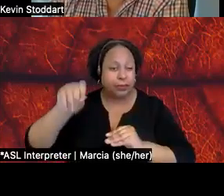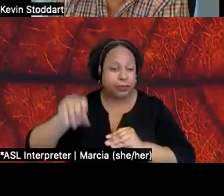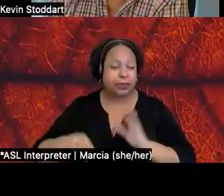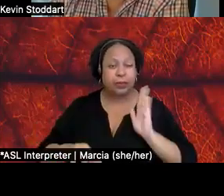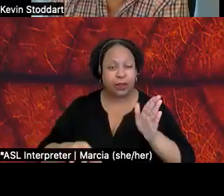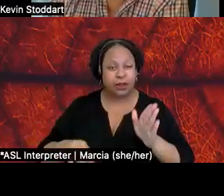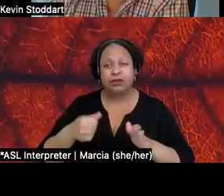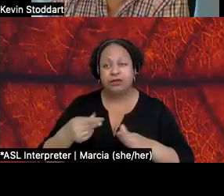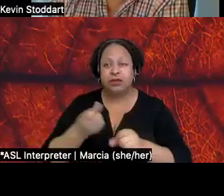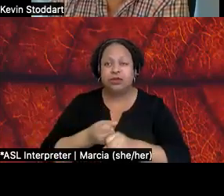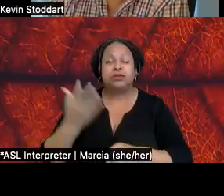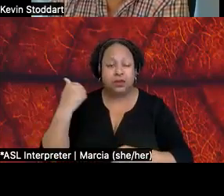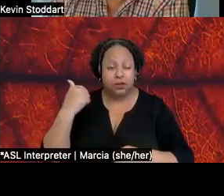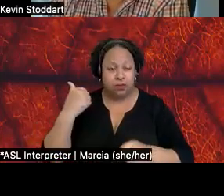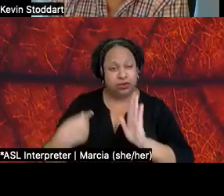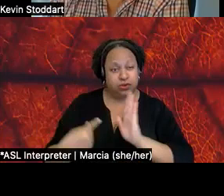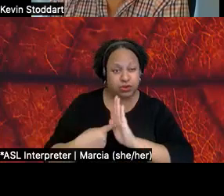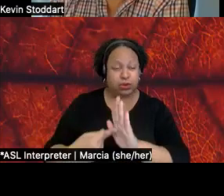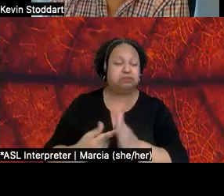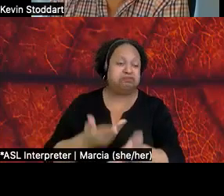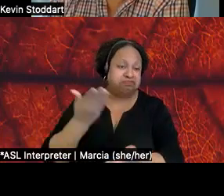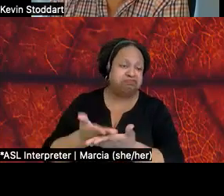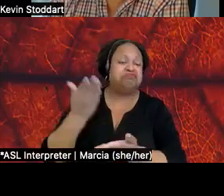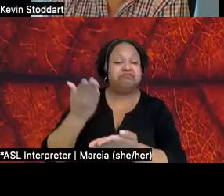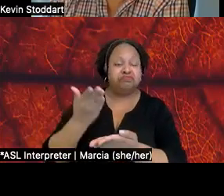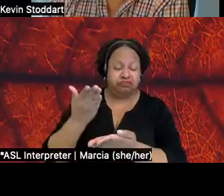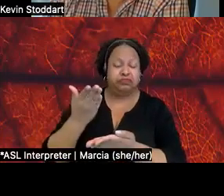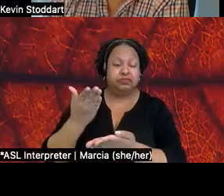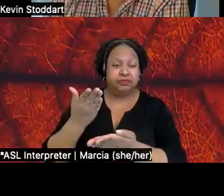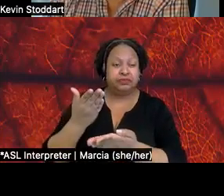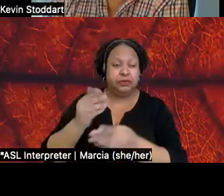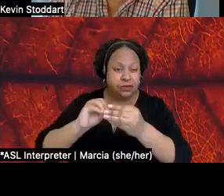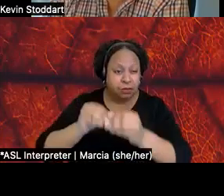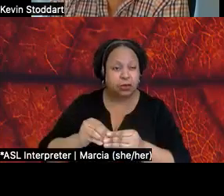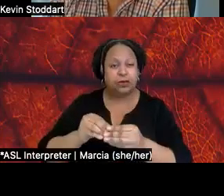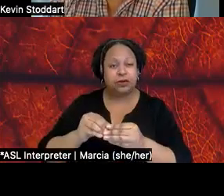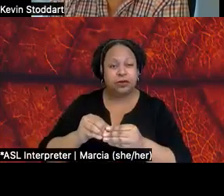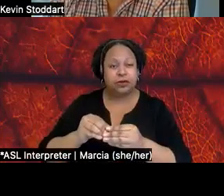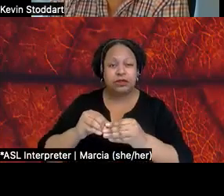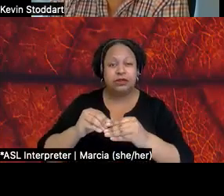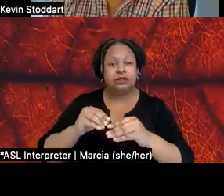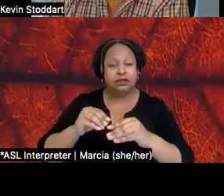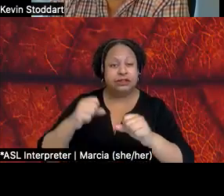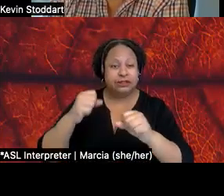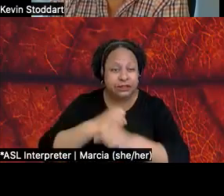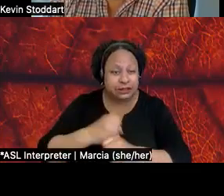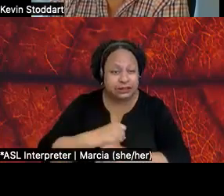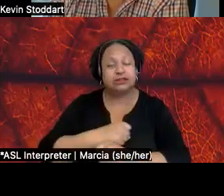that relates to the frequency of those diagnoses in this population.